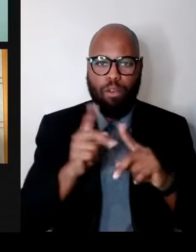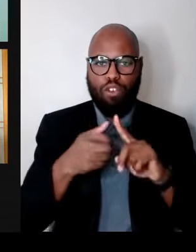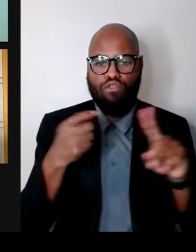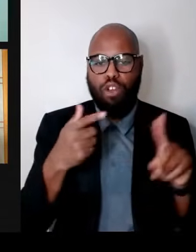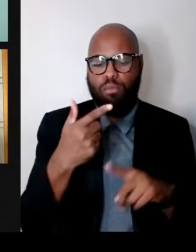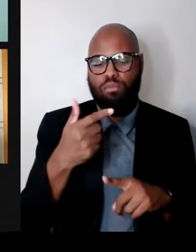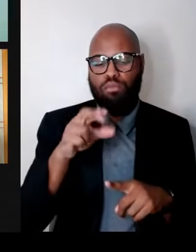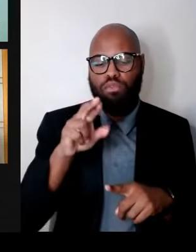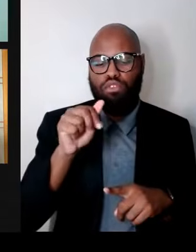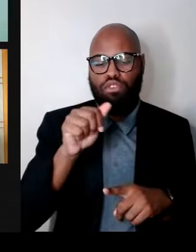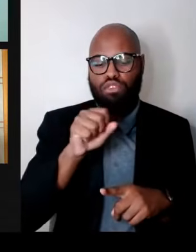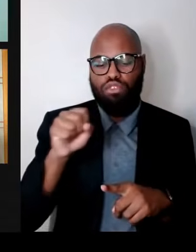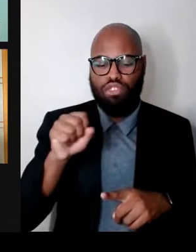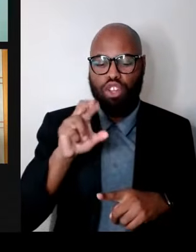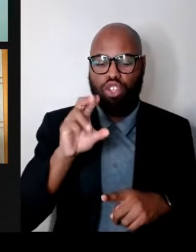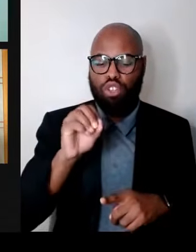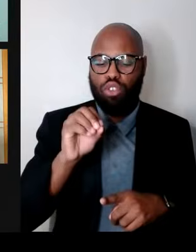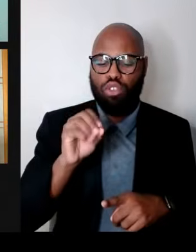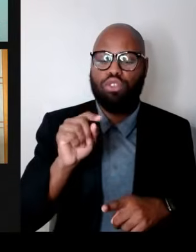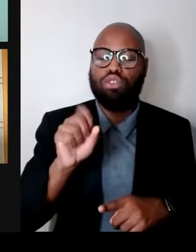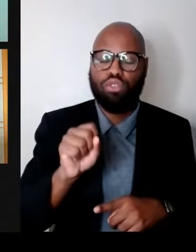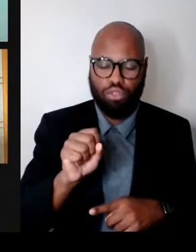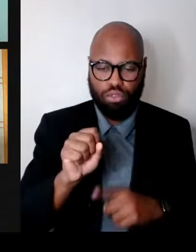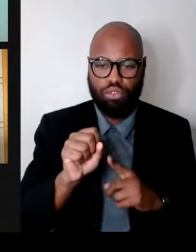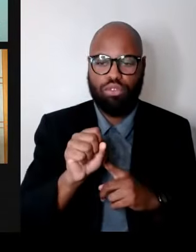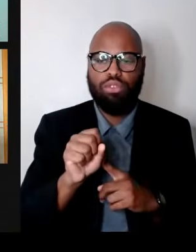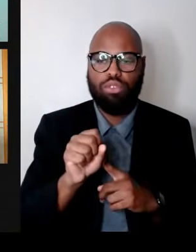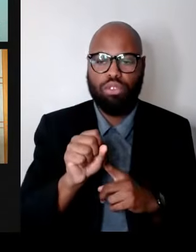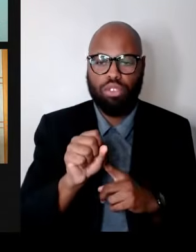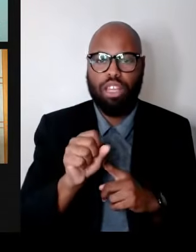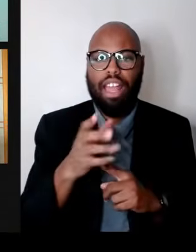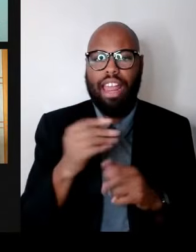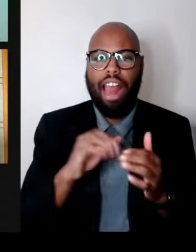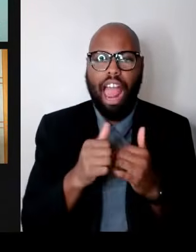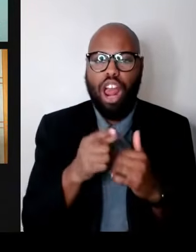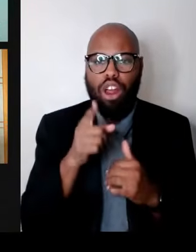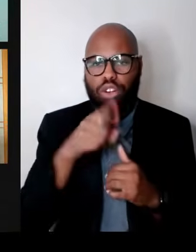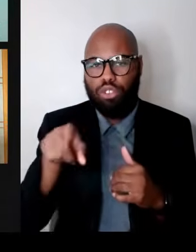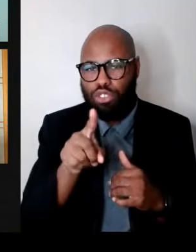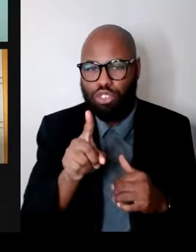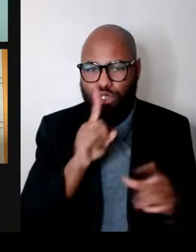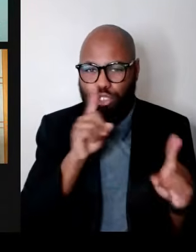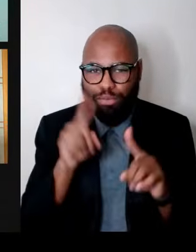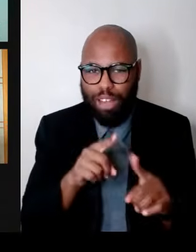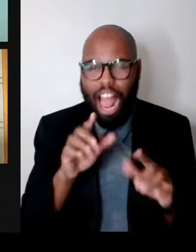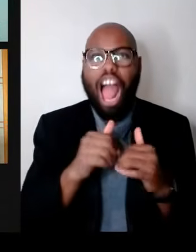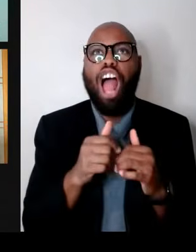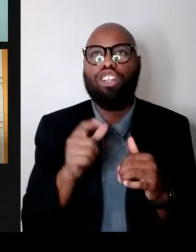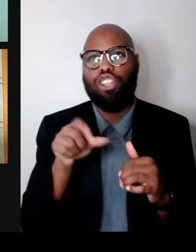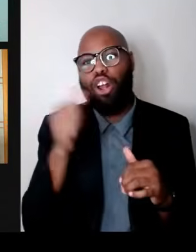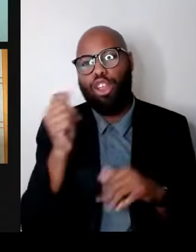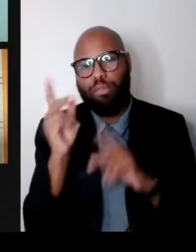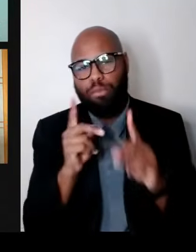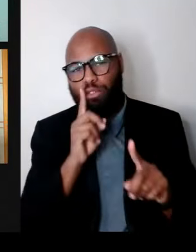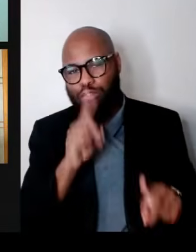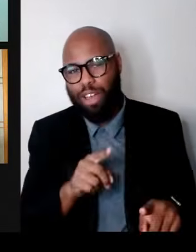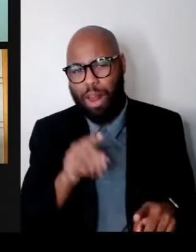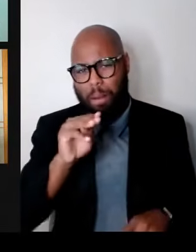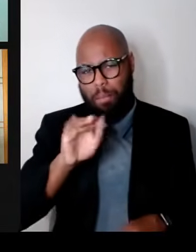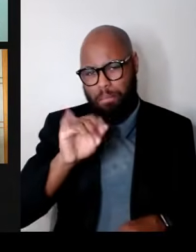and how do you respond to it? How should people respond? Mike, would you start please?